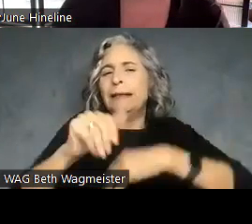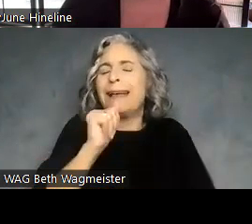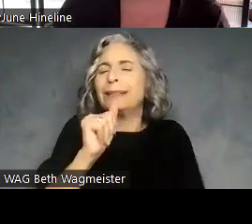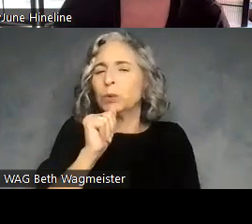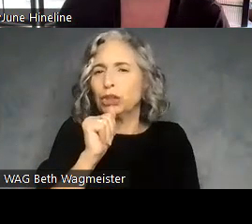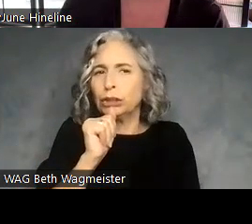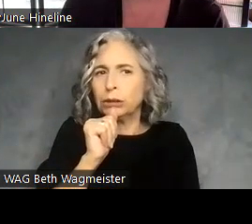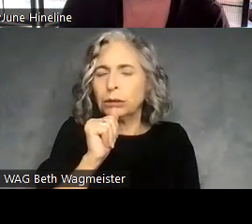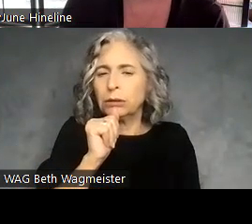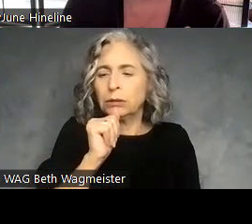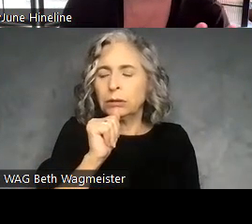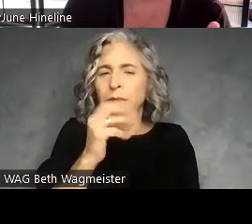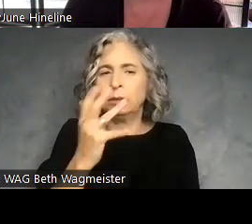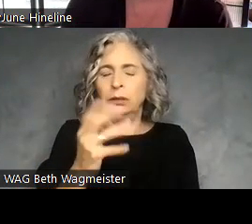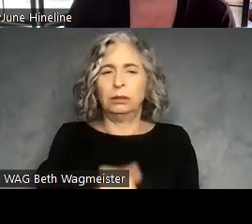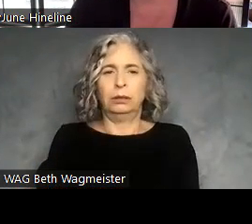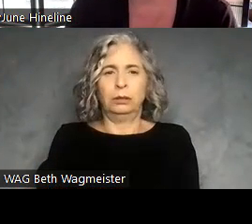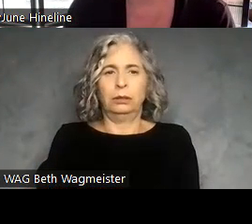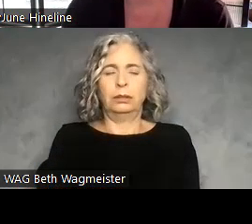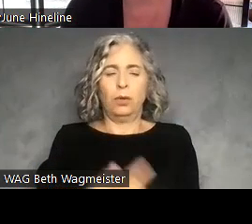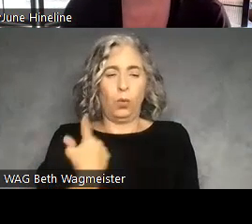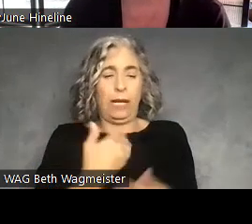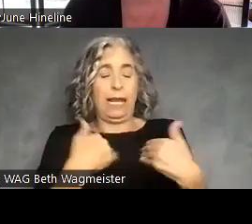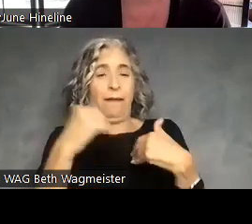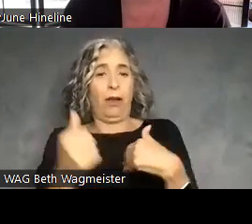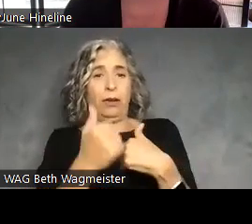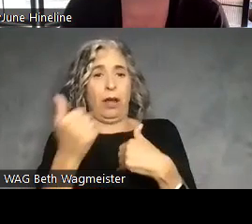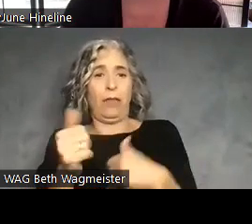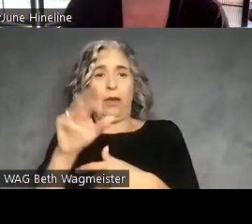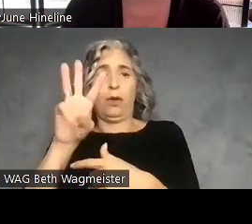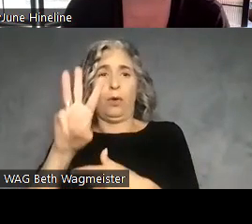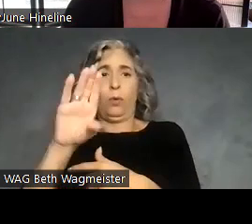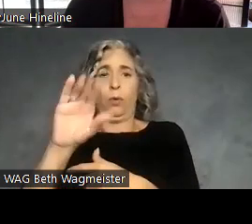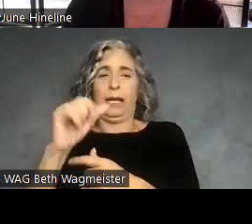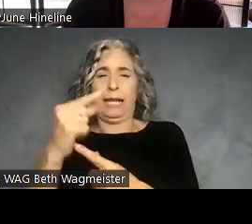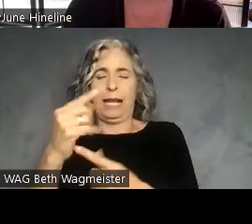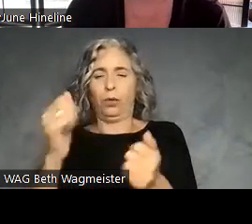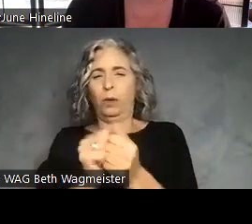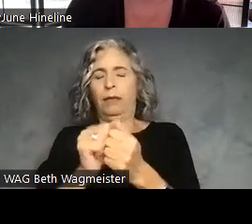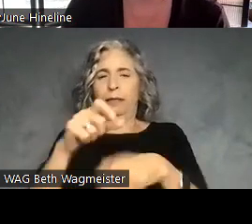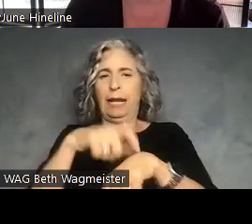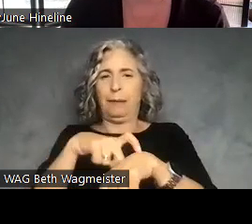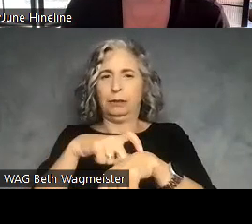cognitive processing issues. So we want to offer alternatives to CAPTCHAs that are accessible to